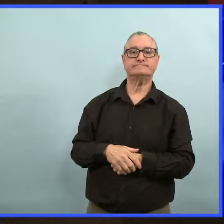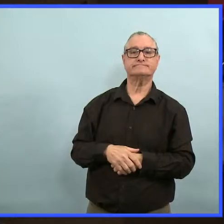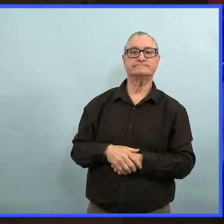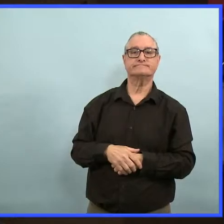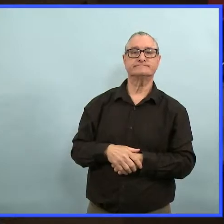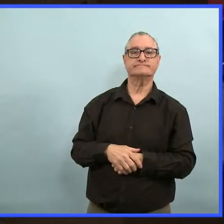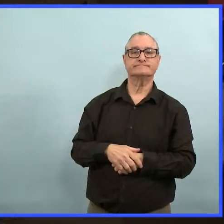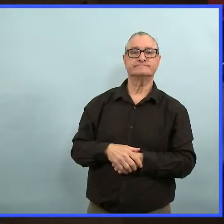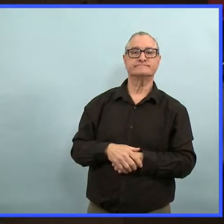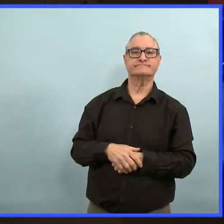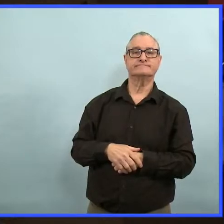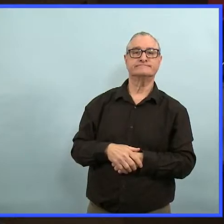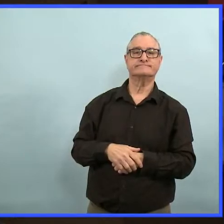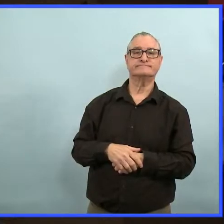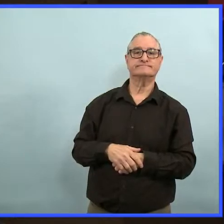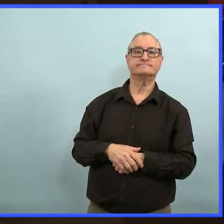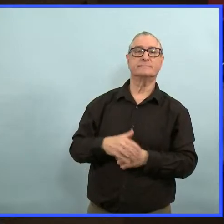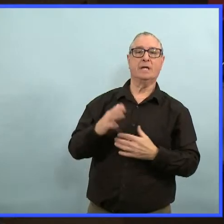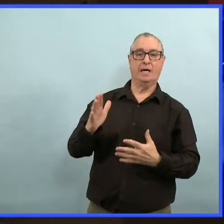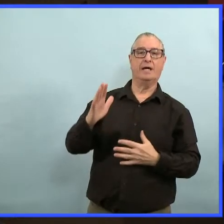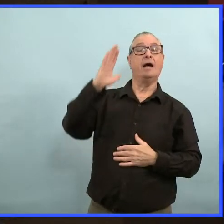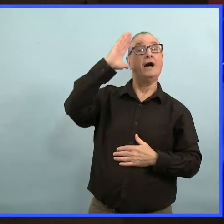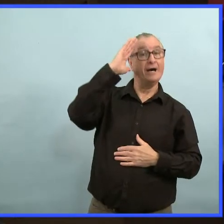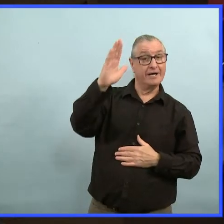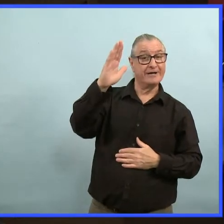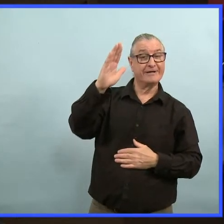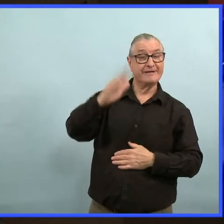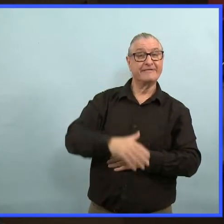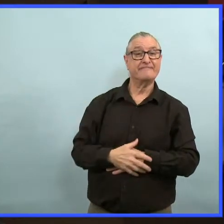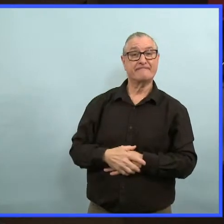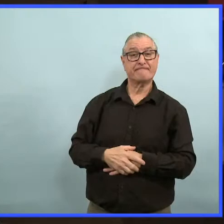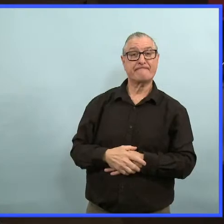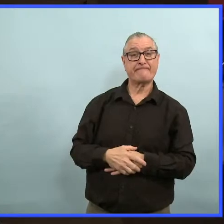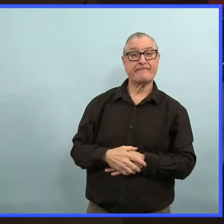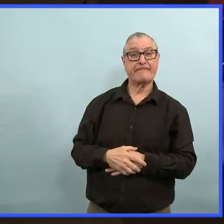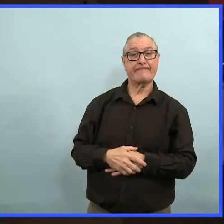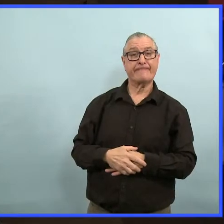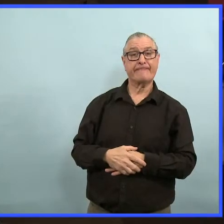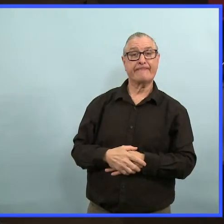hi um i guess you mentioned off the top you know talking about uh resumptions of services